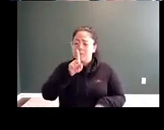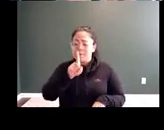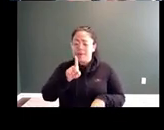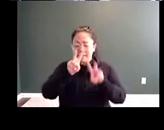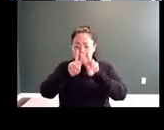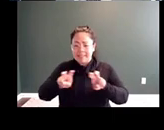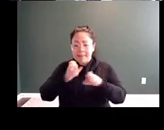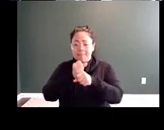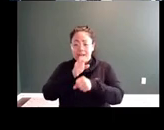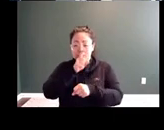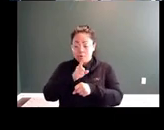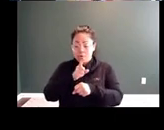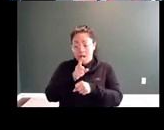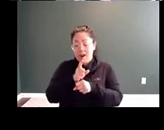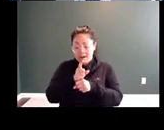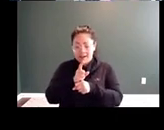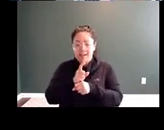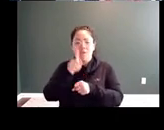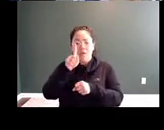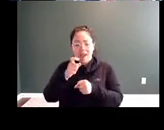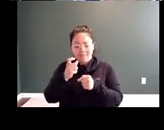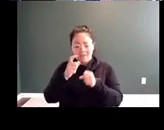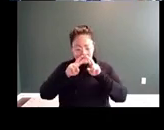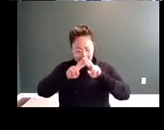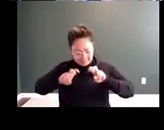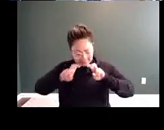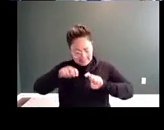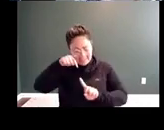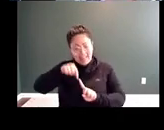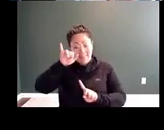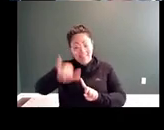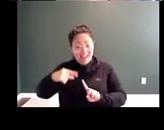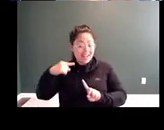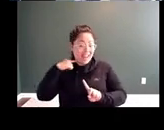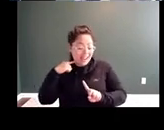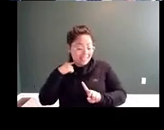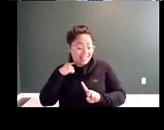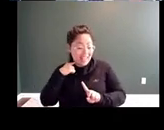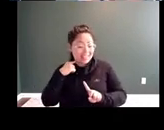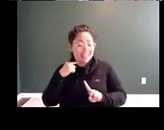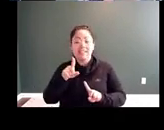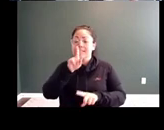when they analyze this, they have to ask themselves, does this accent, does it materially interfere